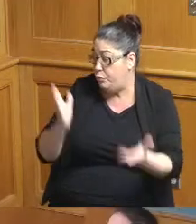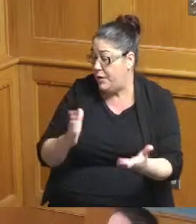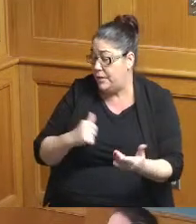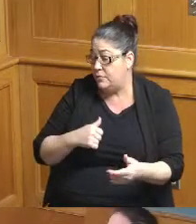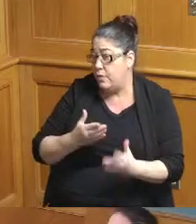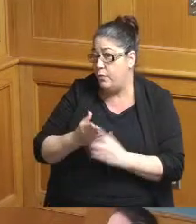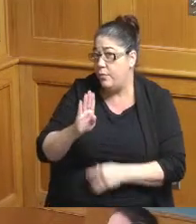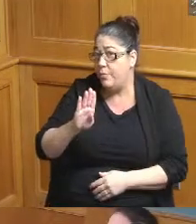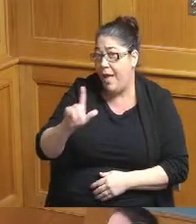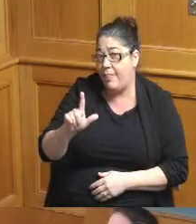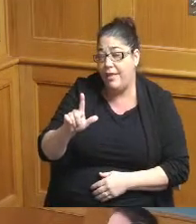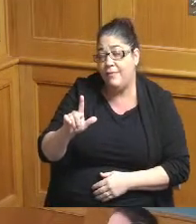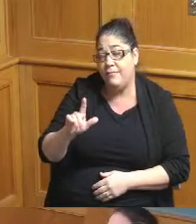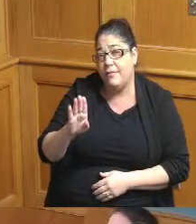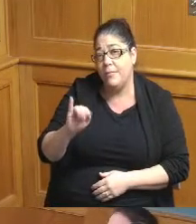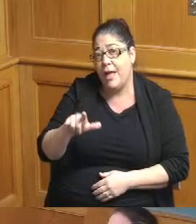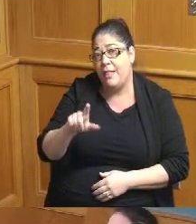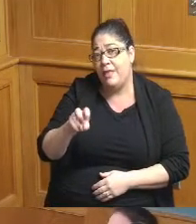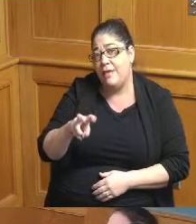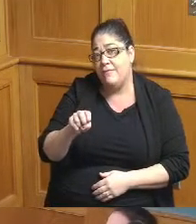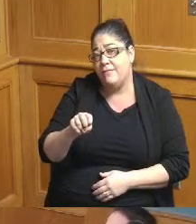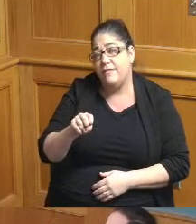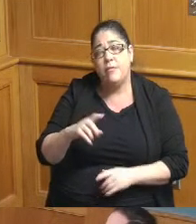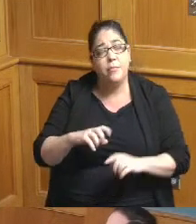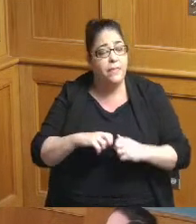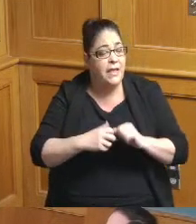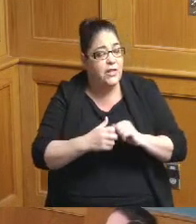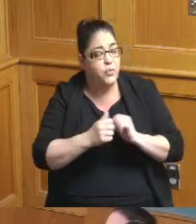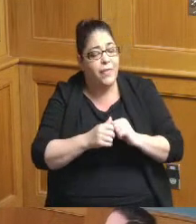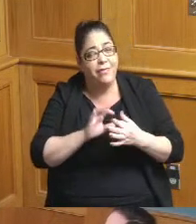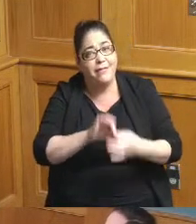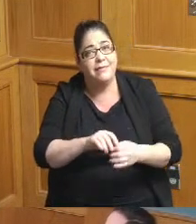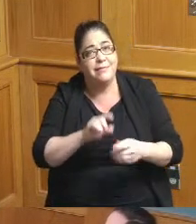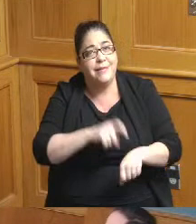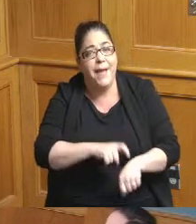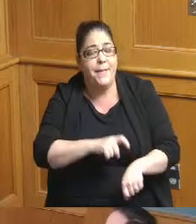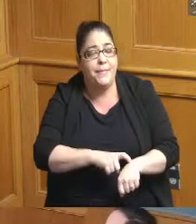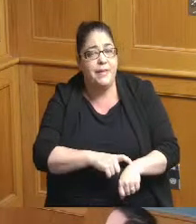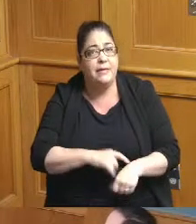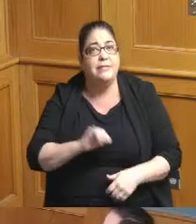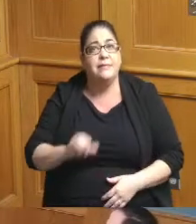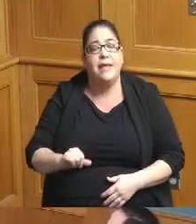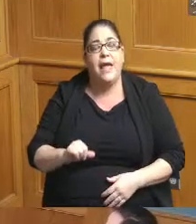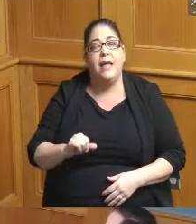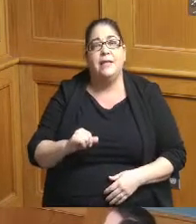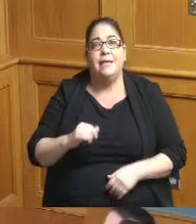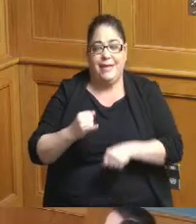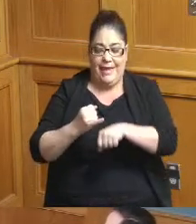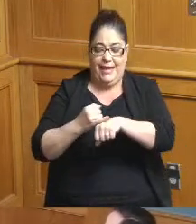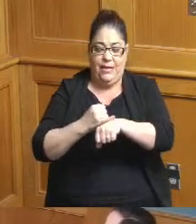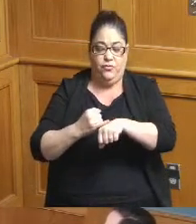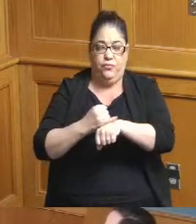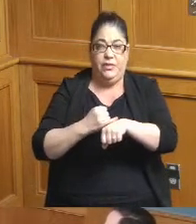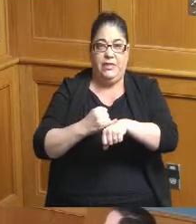the the the issue with timing is that there is interest that that applies to judgment so